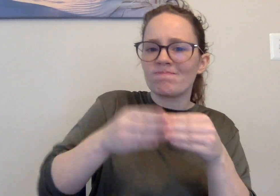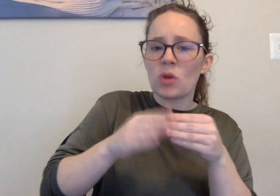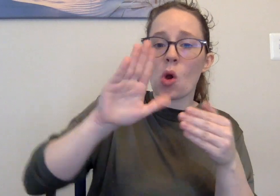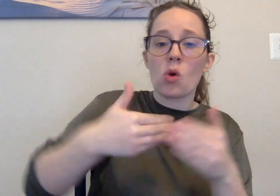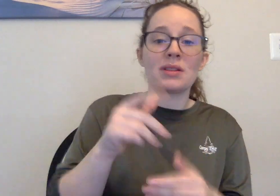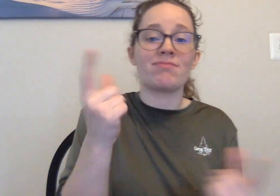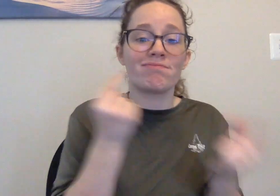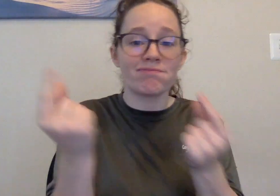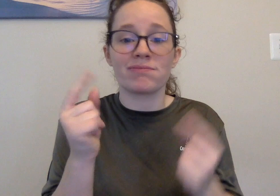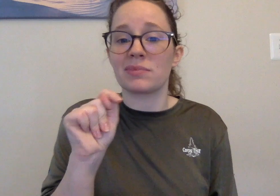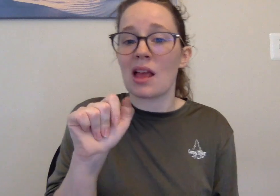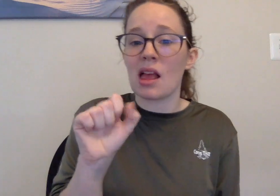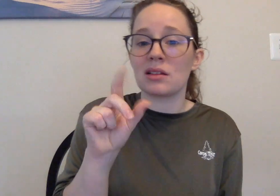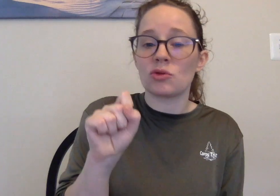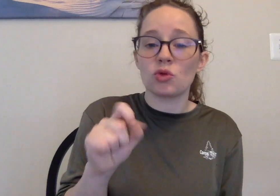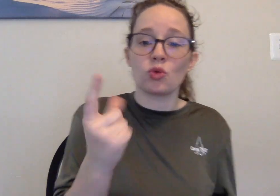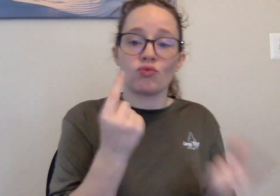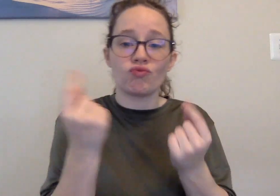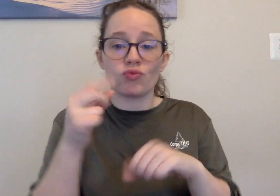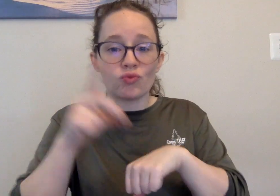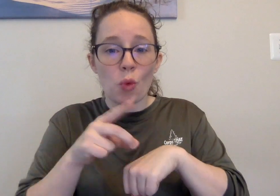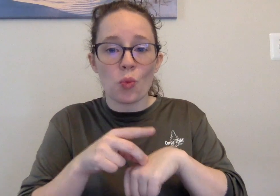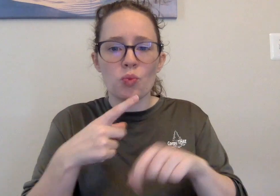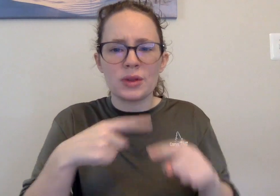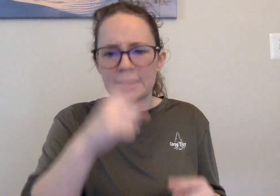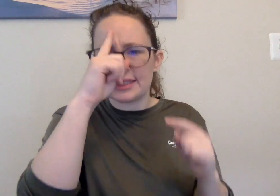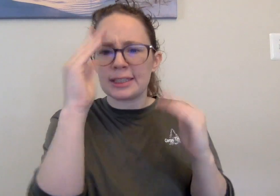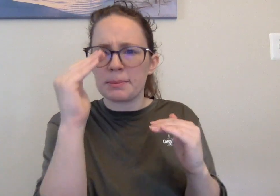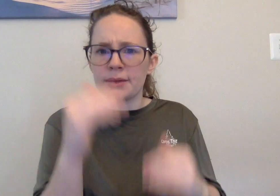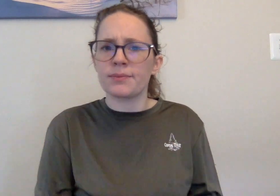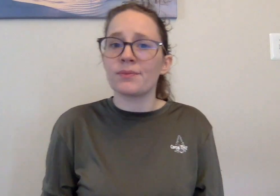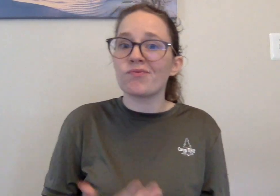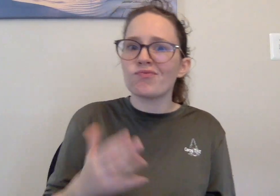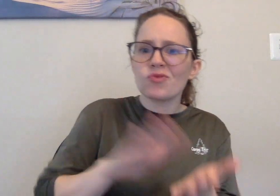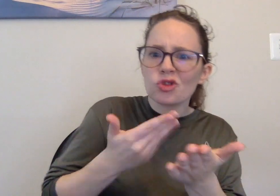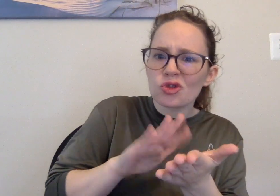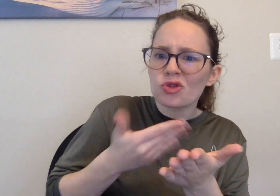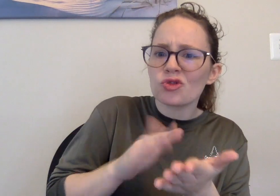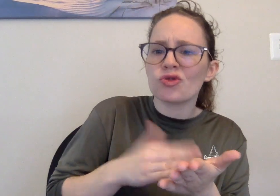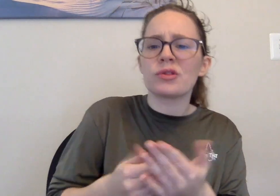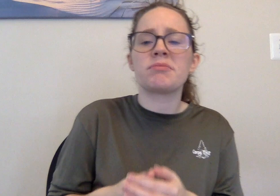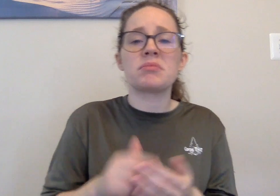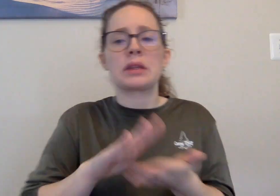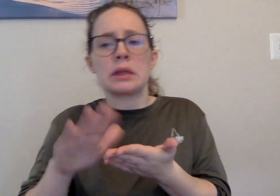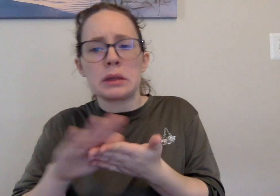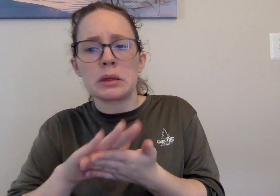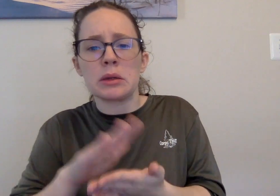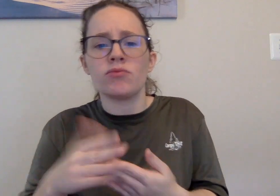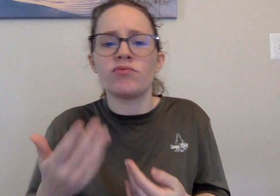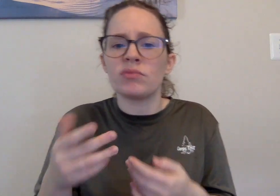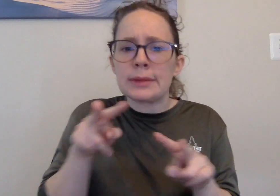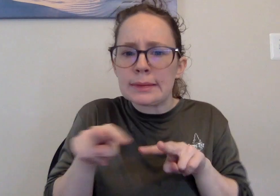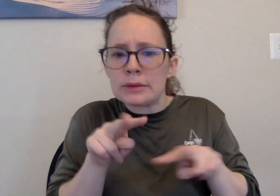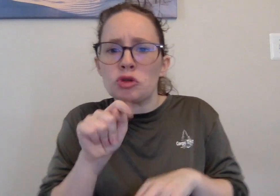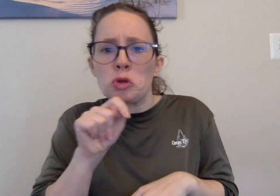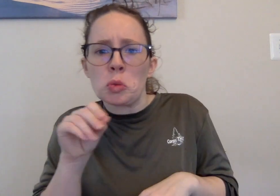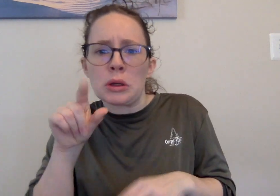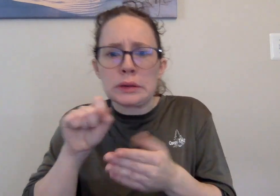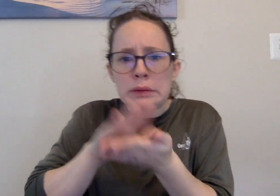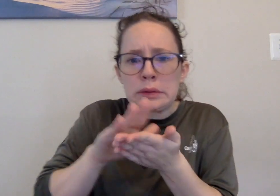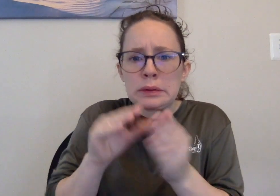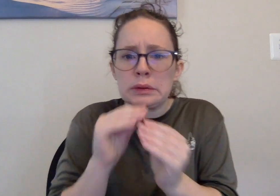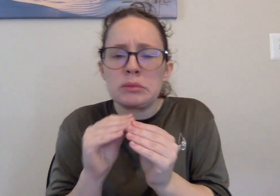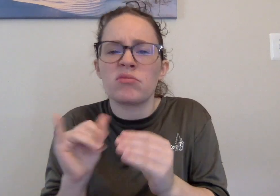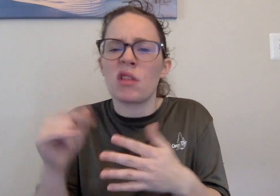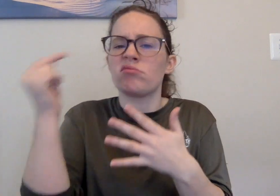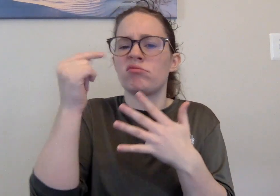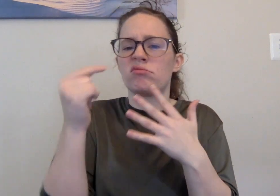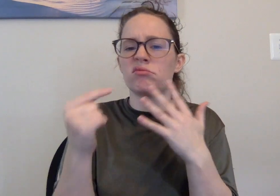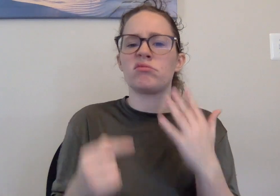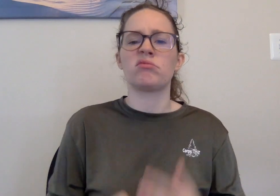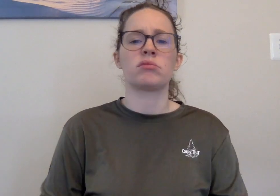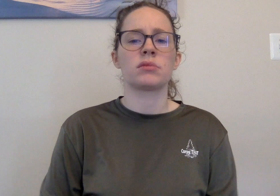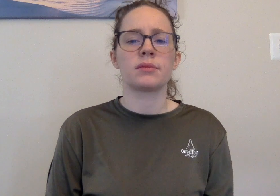complete tasks and chores when they are expected to (cooking meals, cleaning up, preparing and maintaining tools and so on)